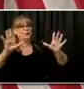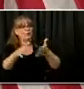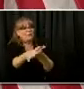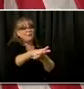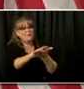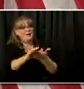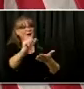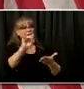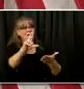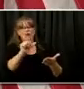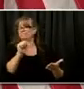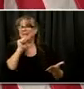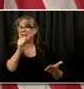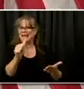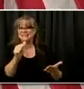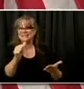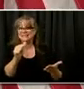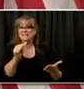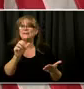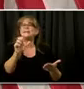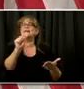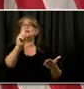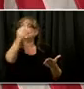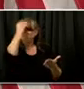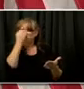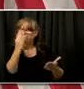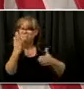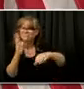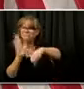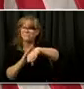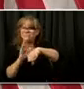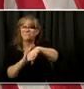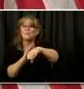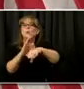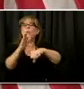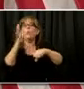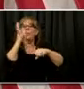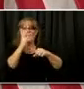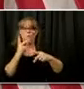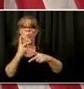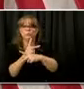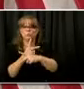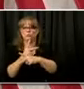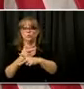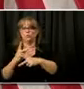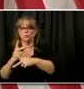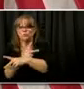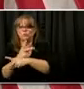with the drier air and the wind patterns of the next few days and the increased wildfire activity